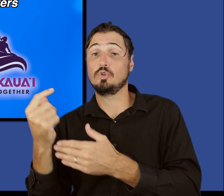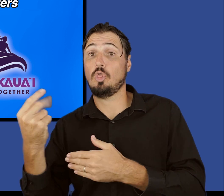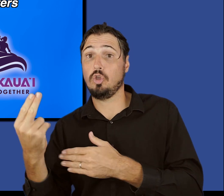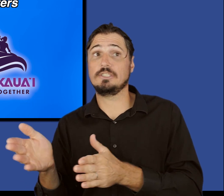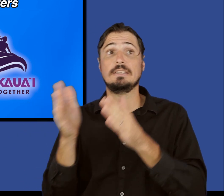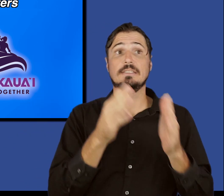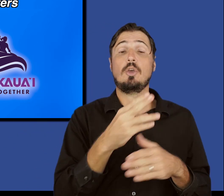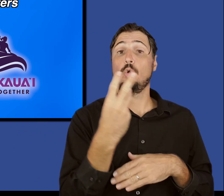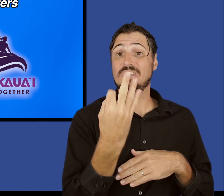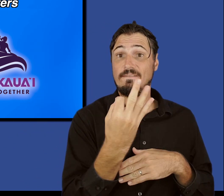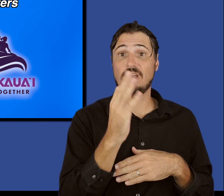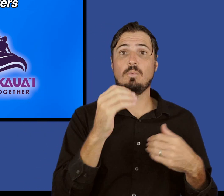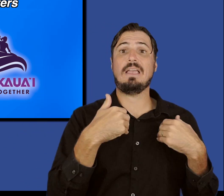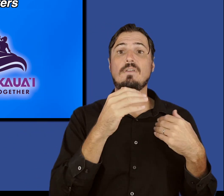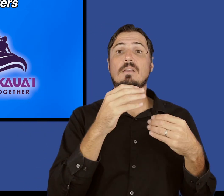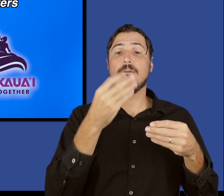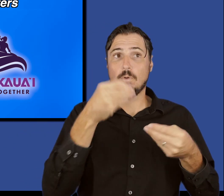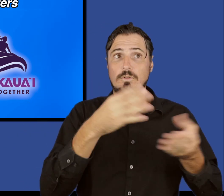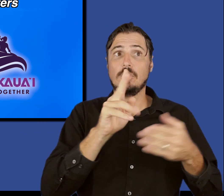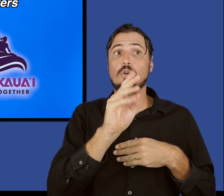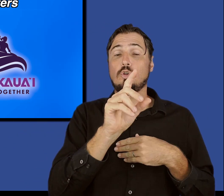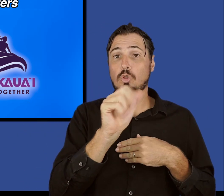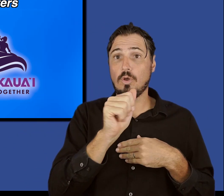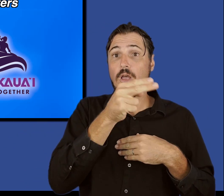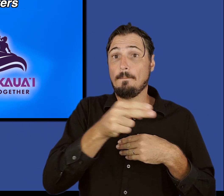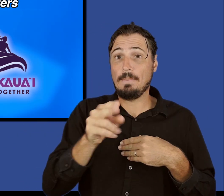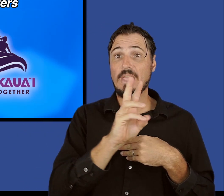and Fridays. Households can pick up food once per week